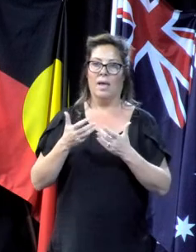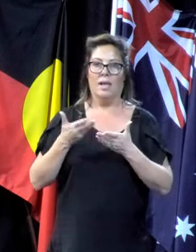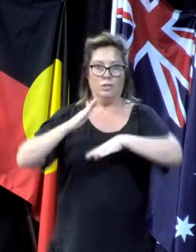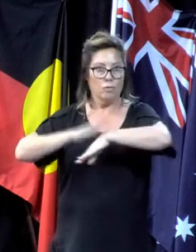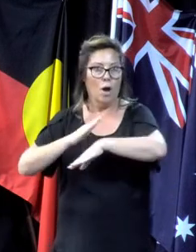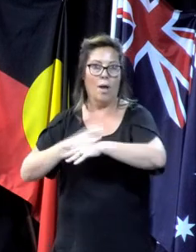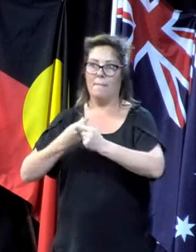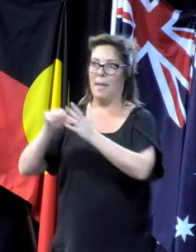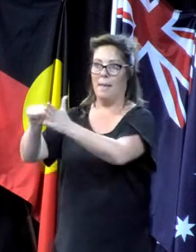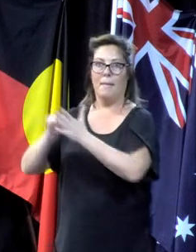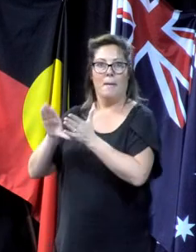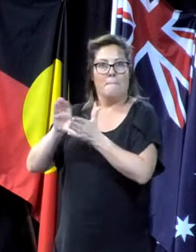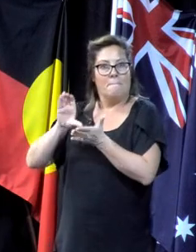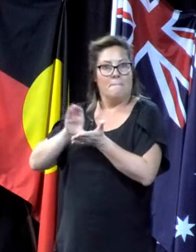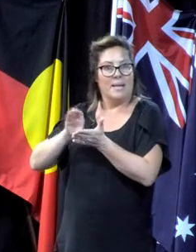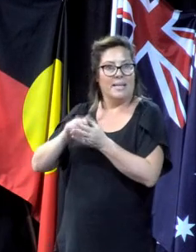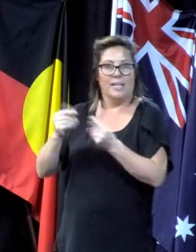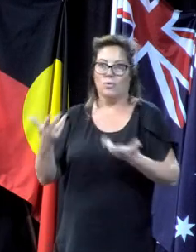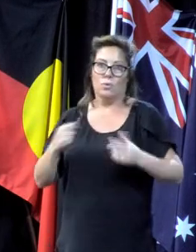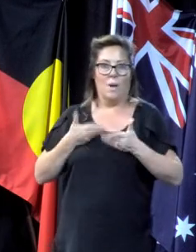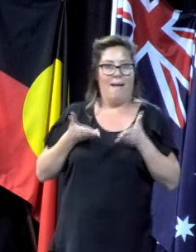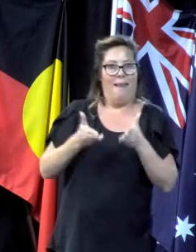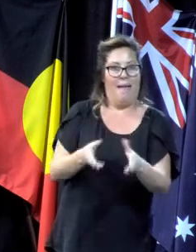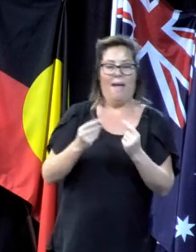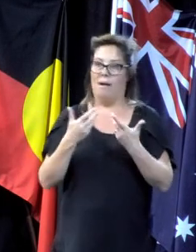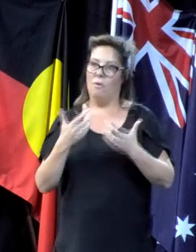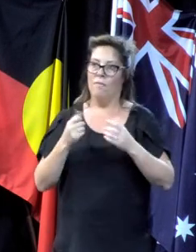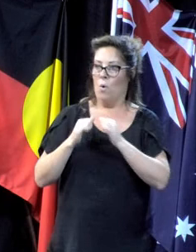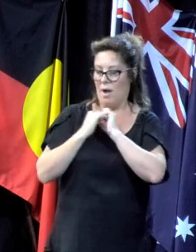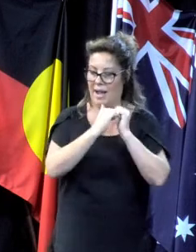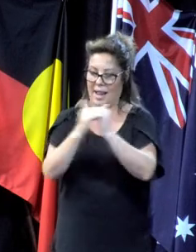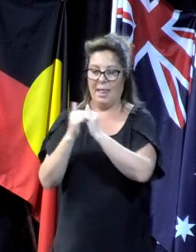Probably my – my last observation, and my last comment and something that I’m